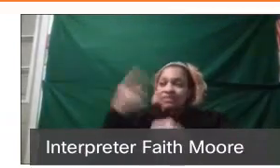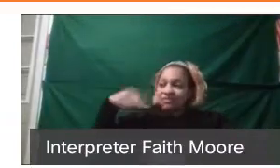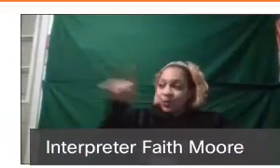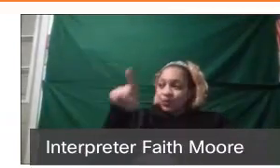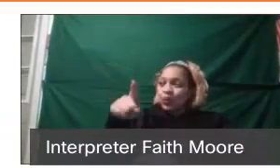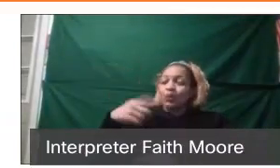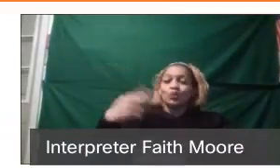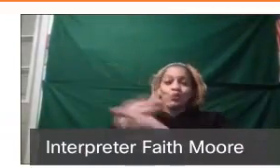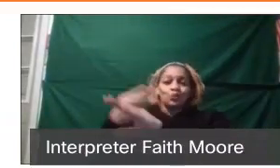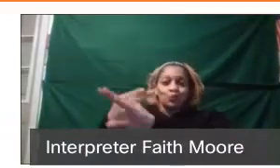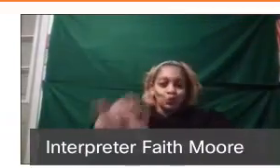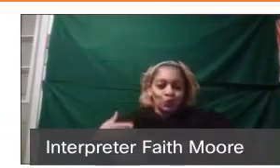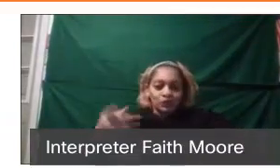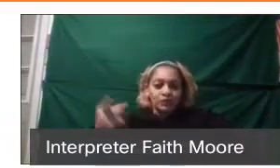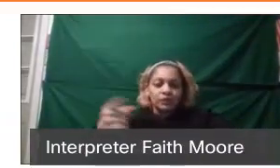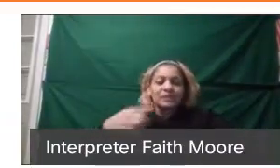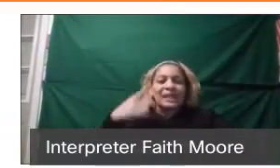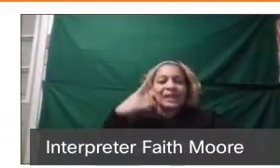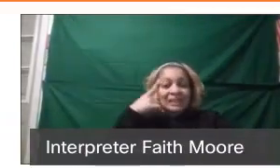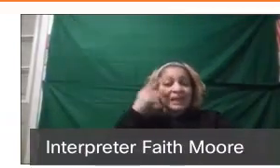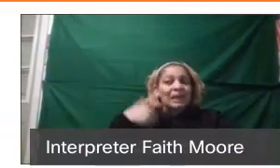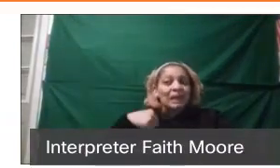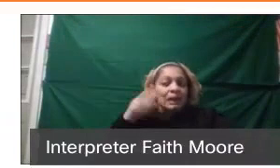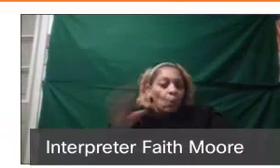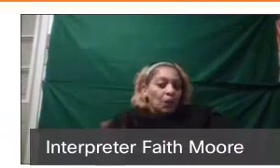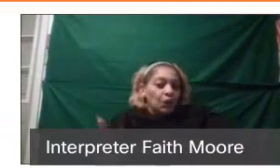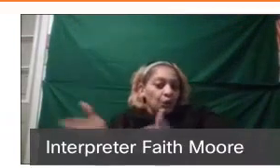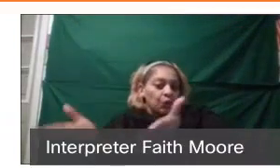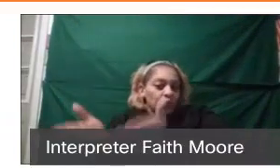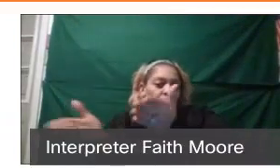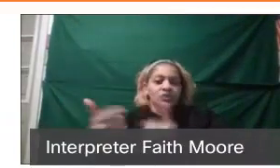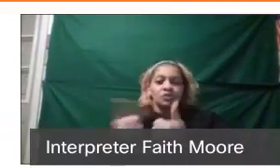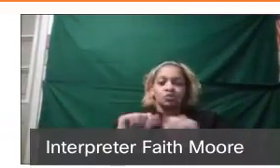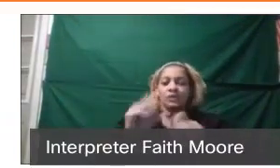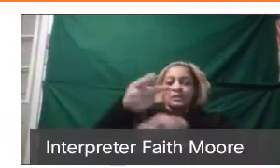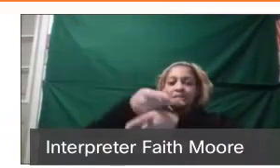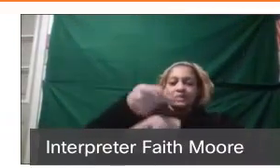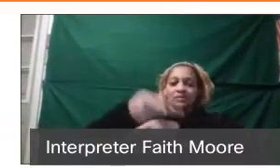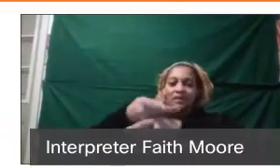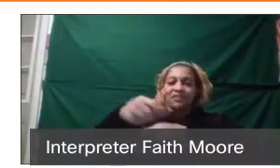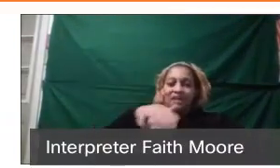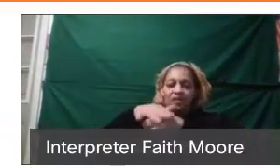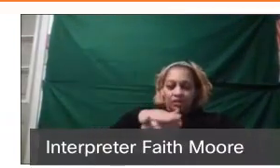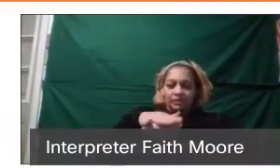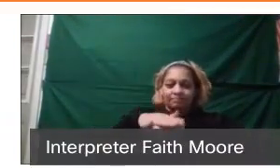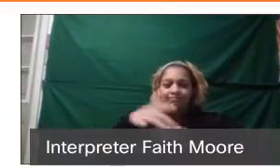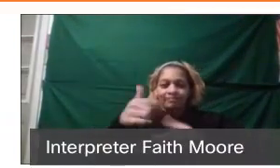So, I think I would encourage you to take great care there and consider I know expensive.